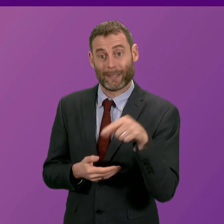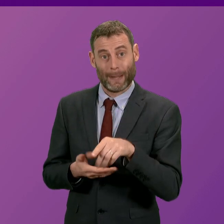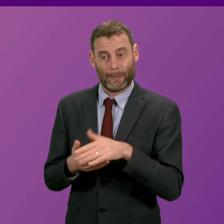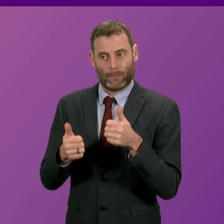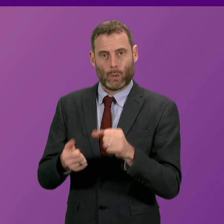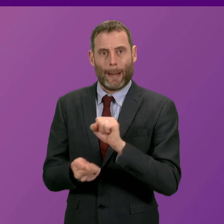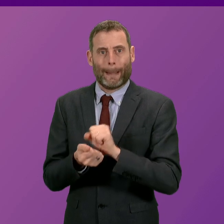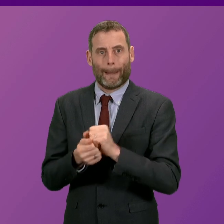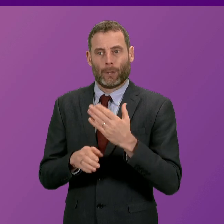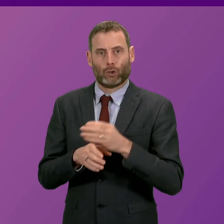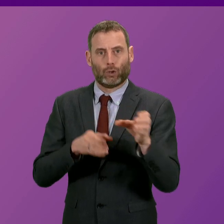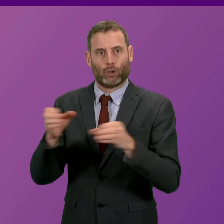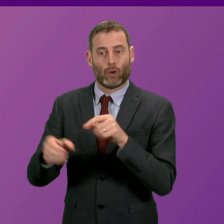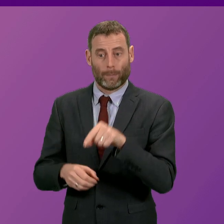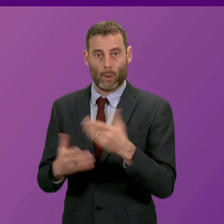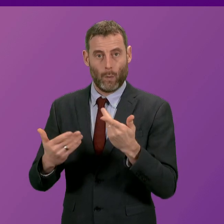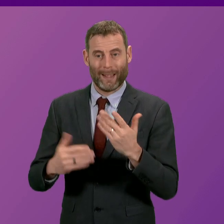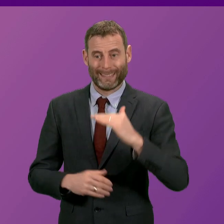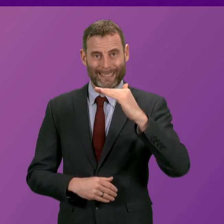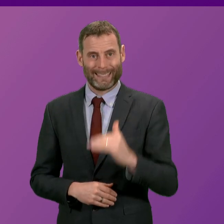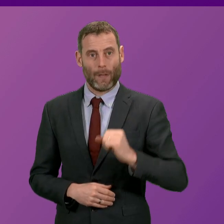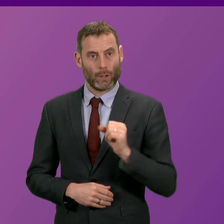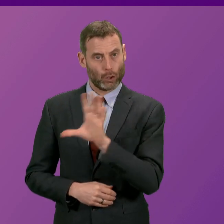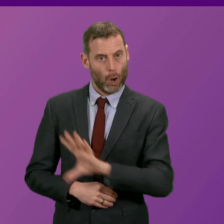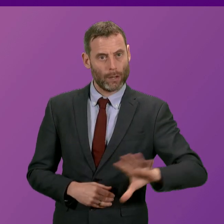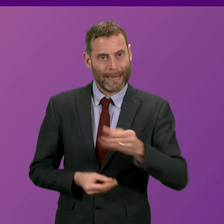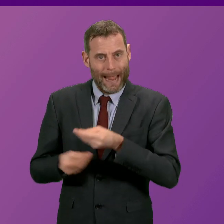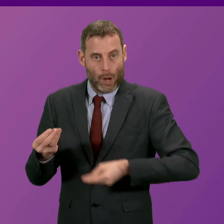boost the economy of East Lothian and South Scotland, and provide crucial support to